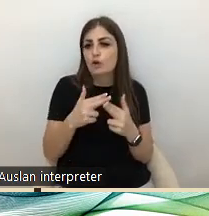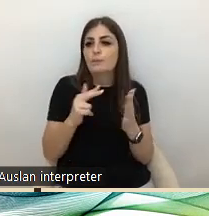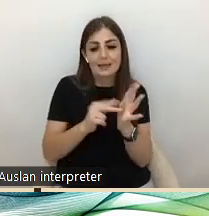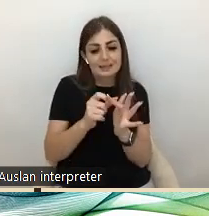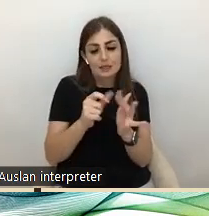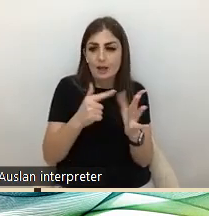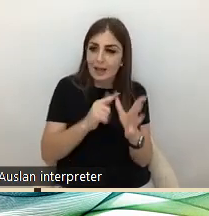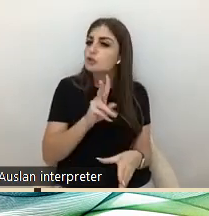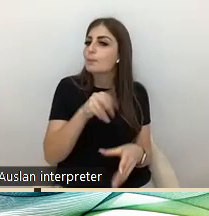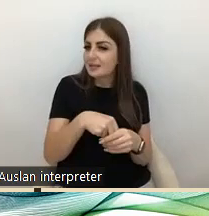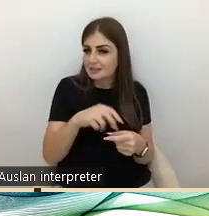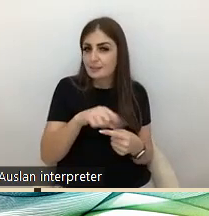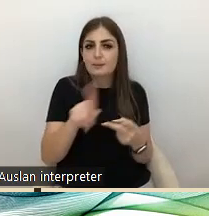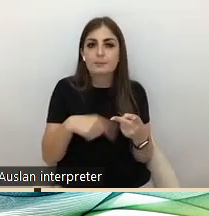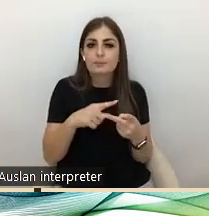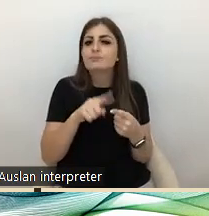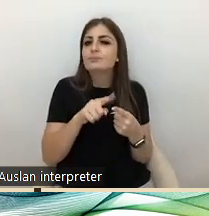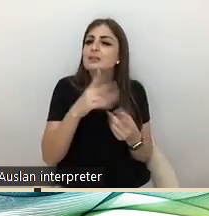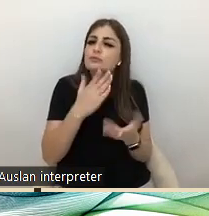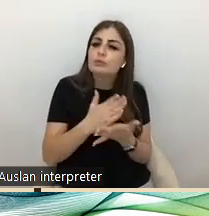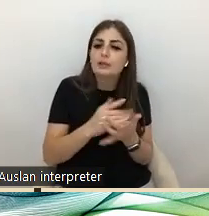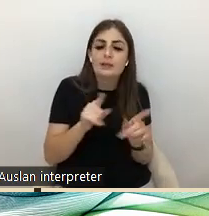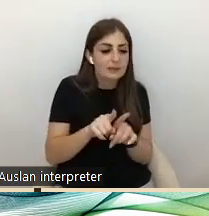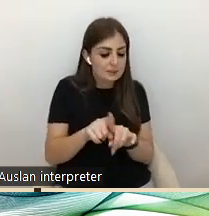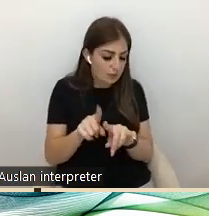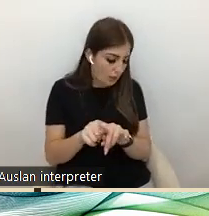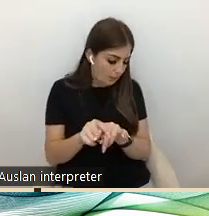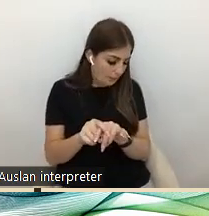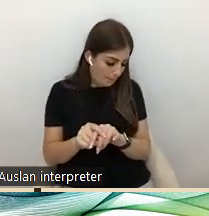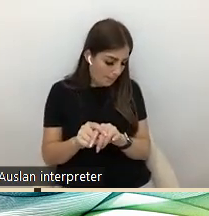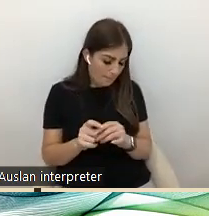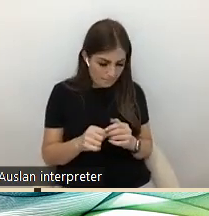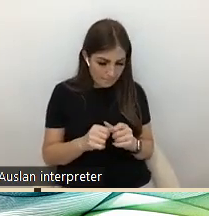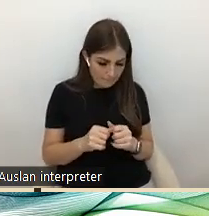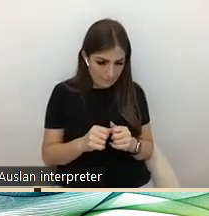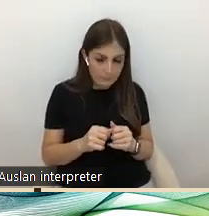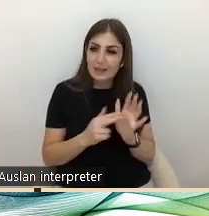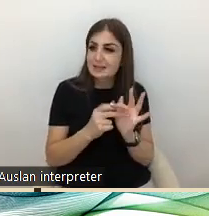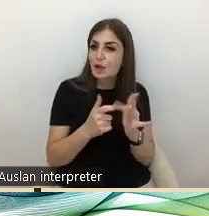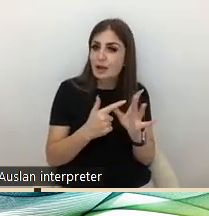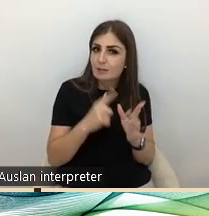participate. This is typically in cases where the NDIA identified that your matter may be suitable